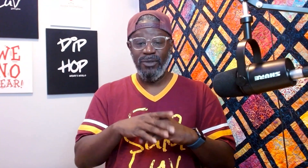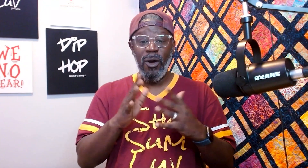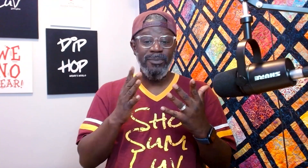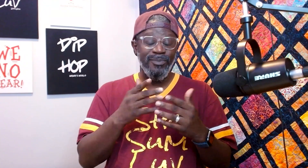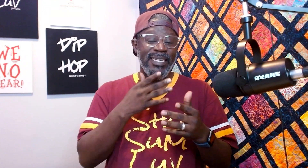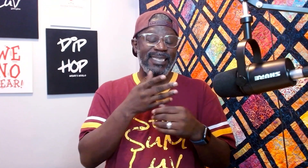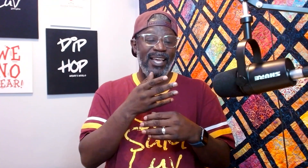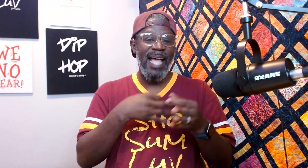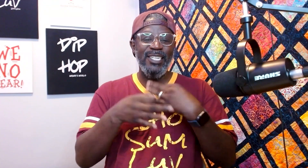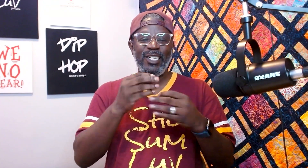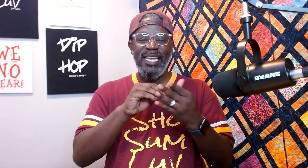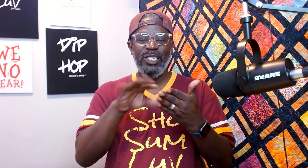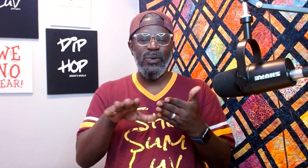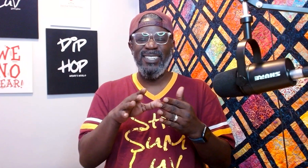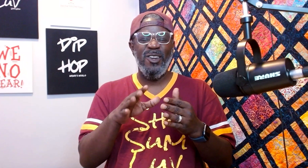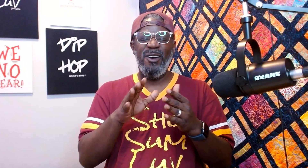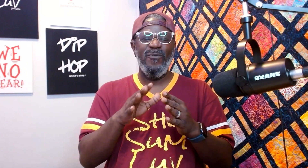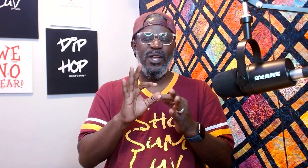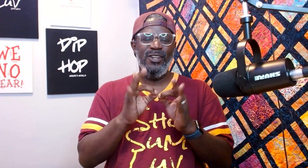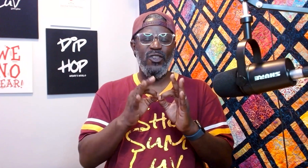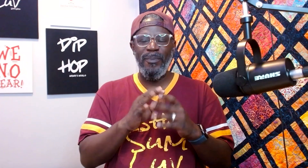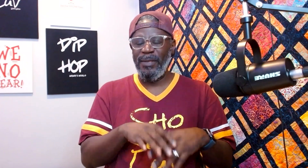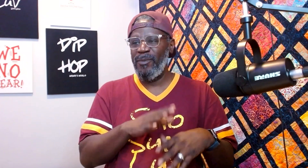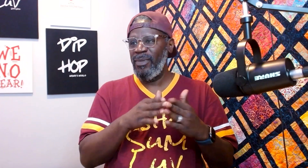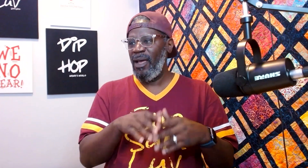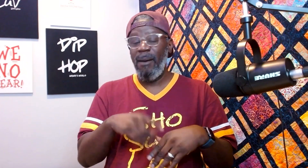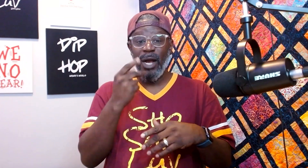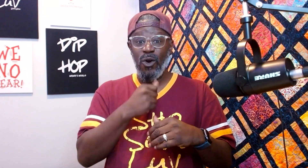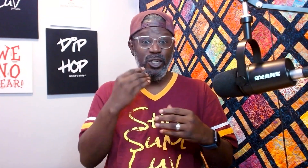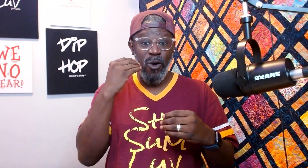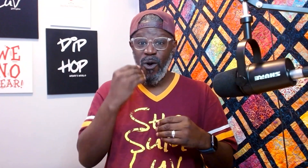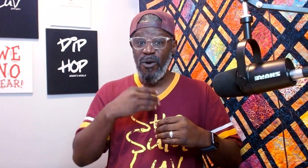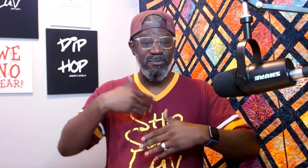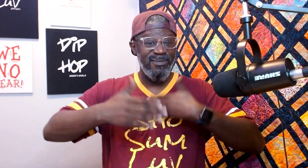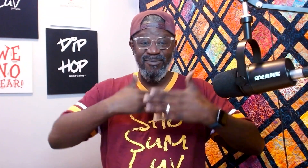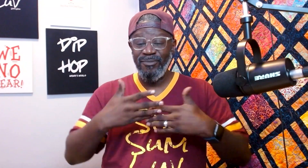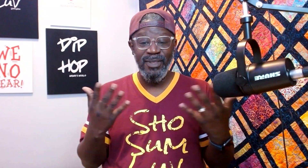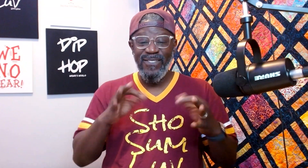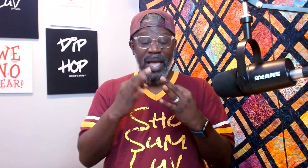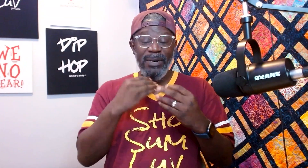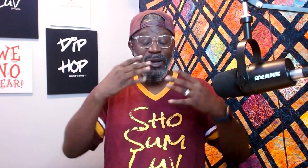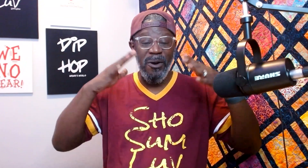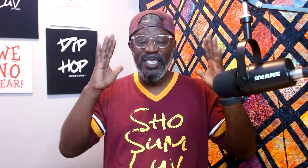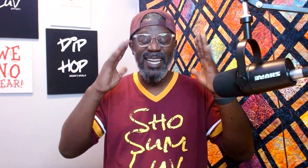So he's there as an exchange student for interpreting. My girls are home, family's home.